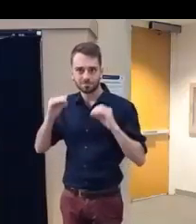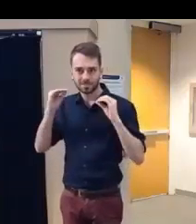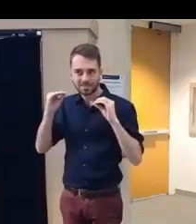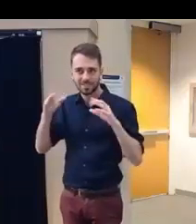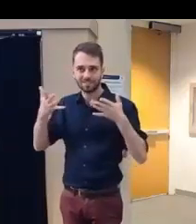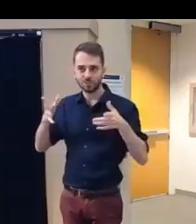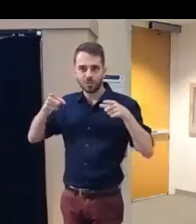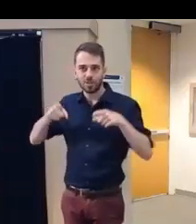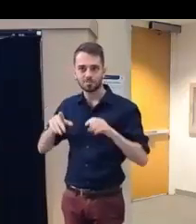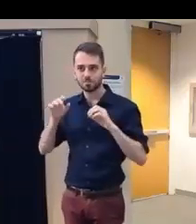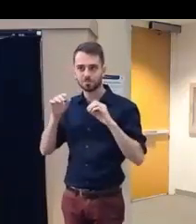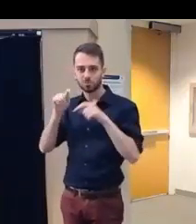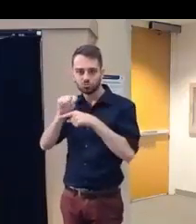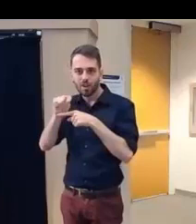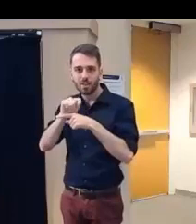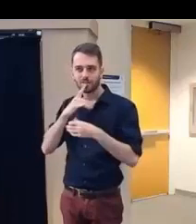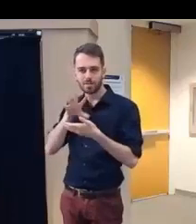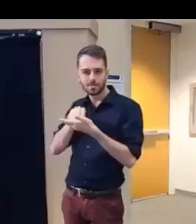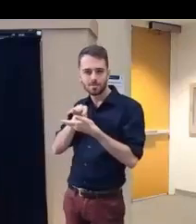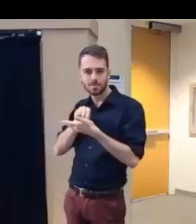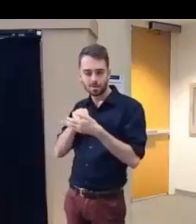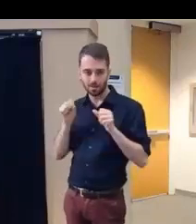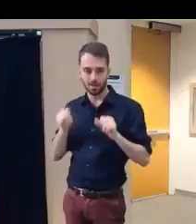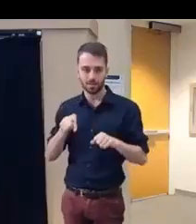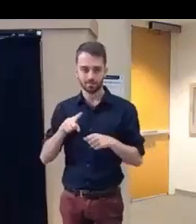trainees and even faculty are learning to help Advance the way that we think together